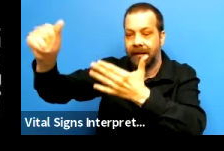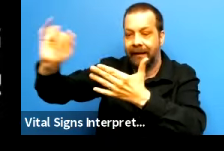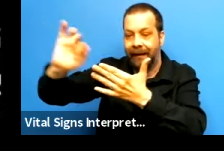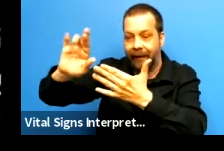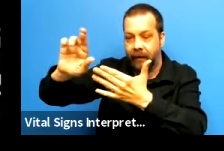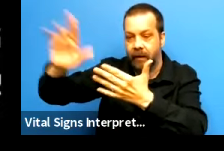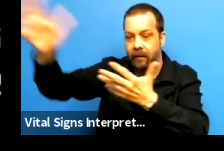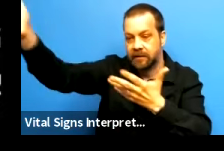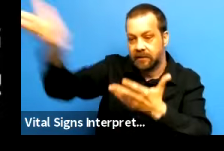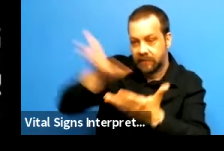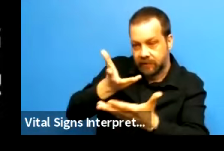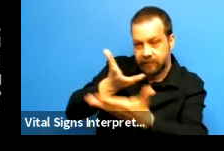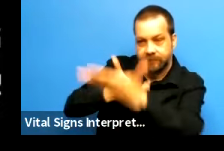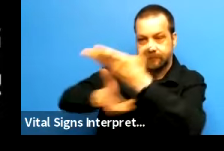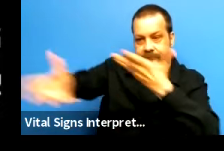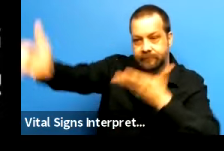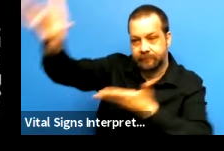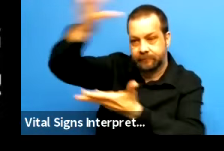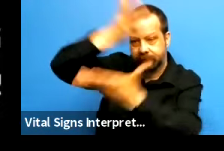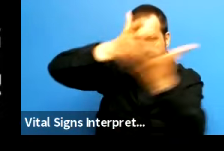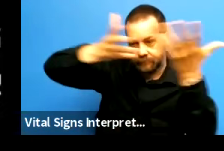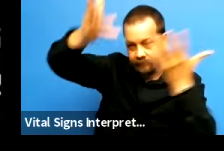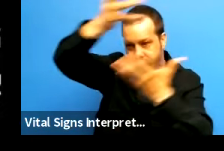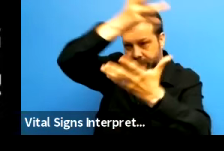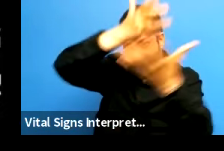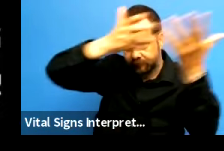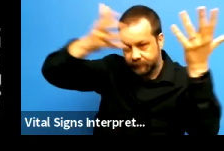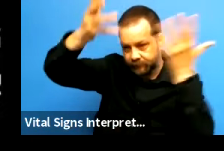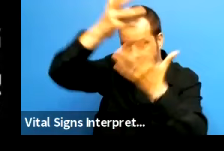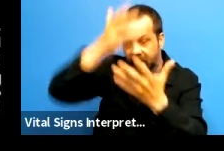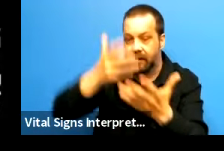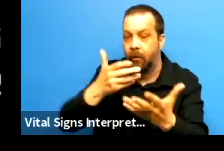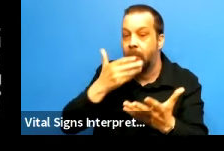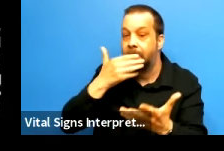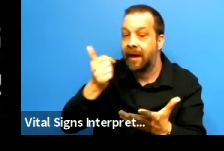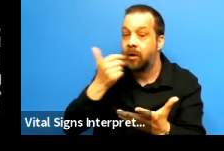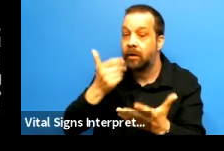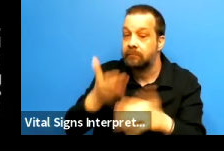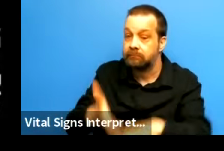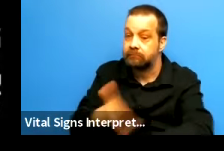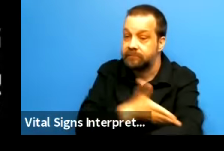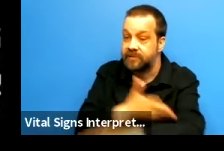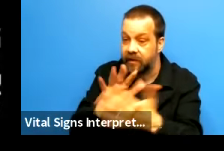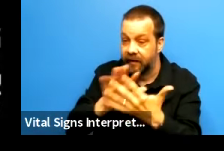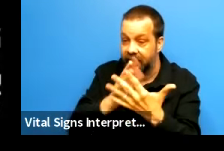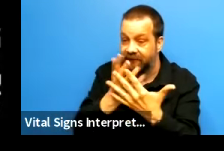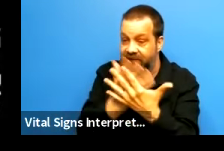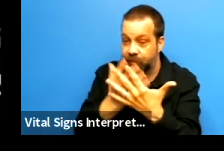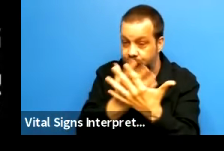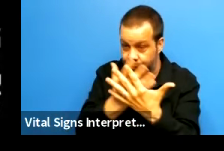also looking at options for improved air filtration. Make sure the air coming through is clean